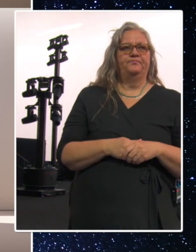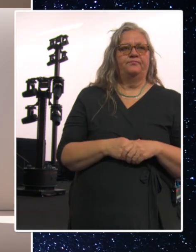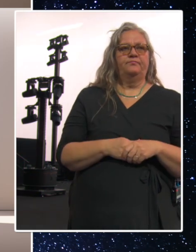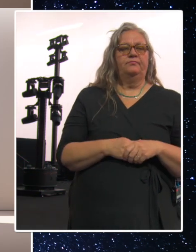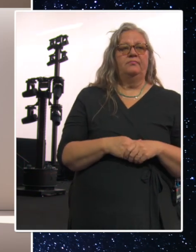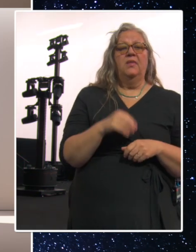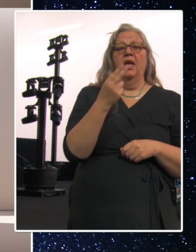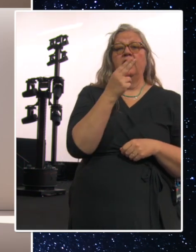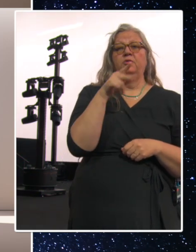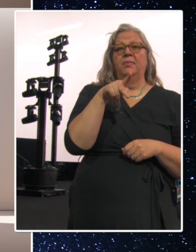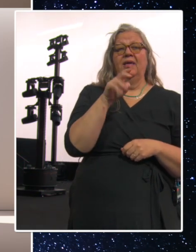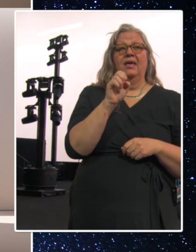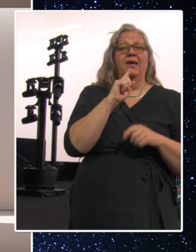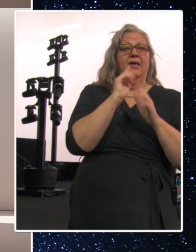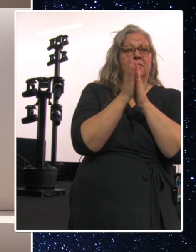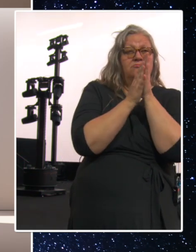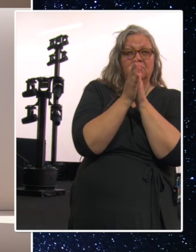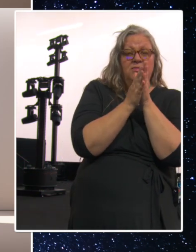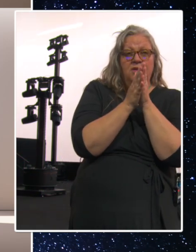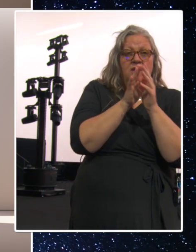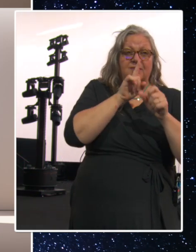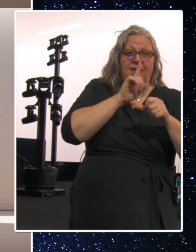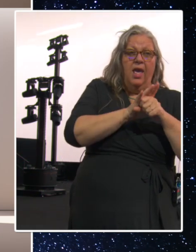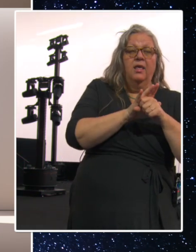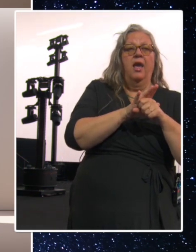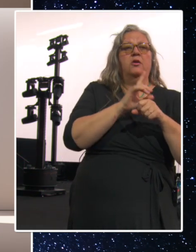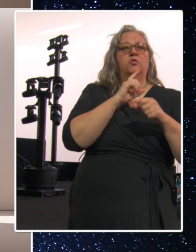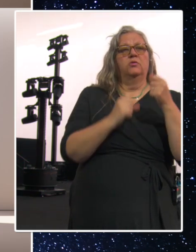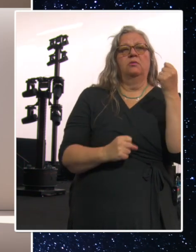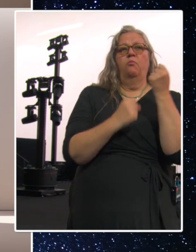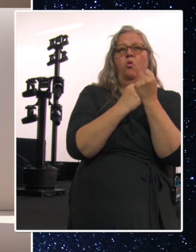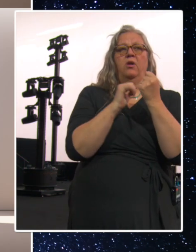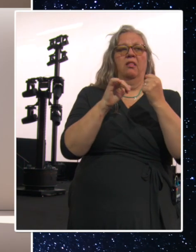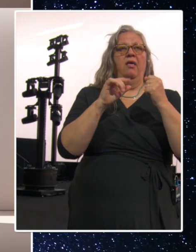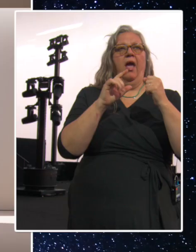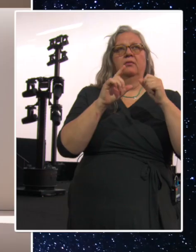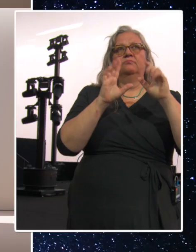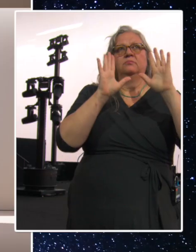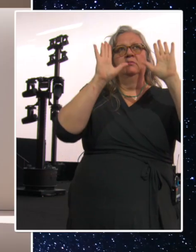HPE is dedicated to supporting this ambitious mission.